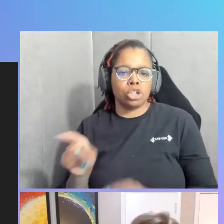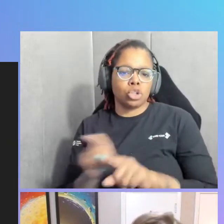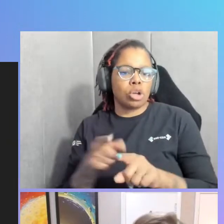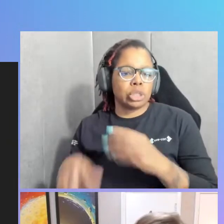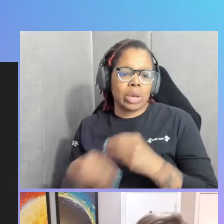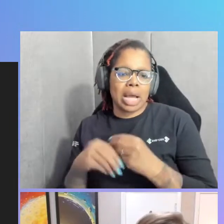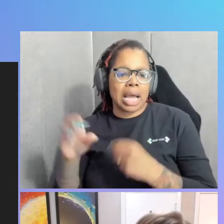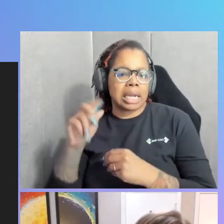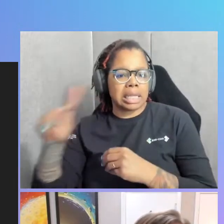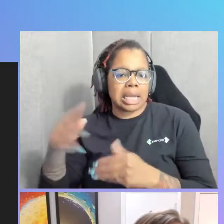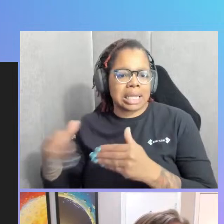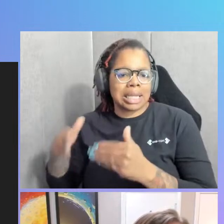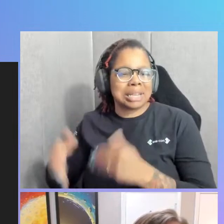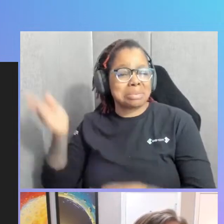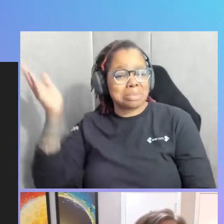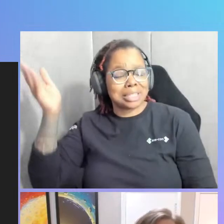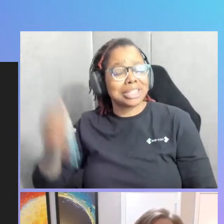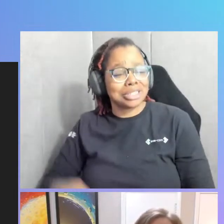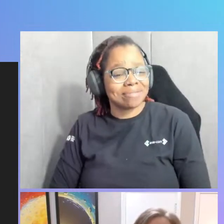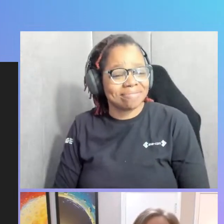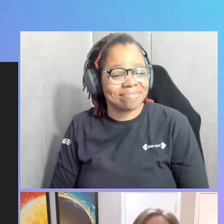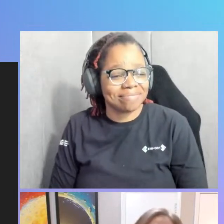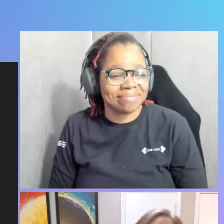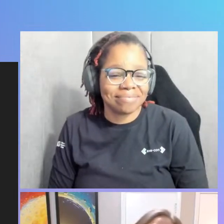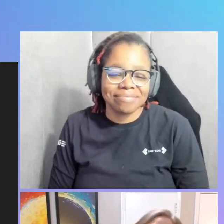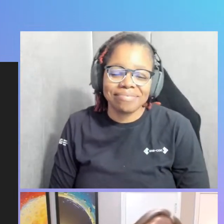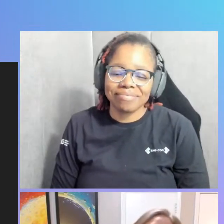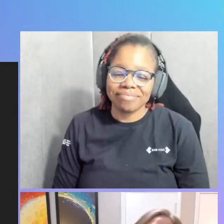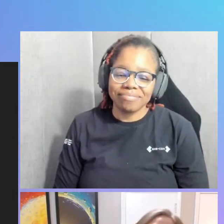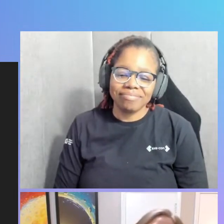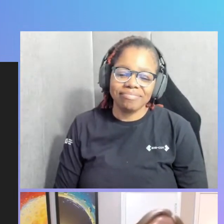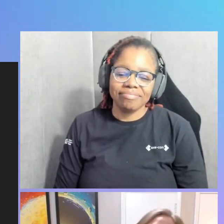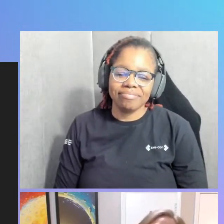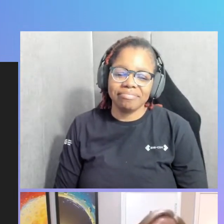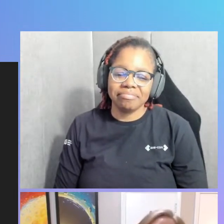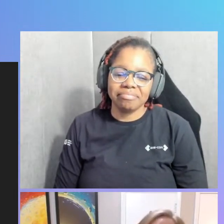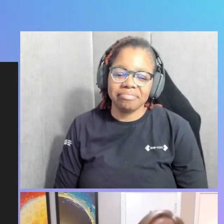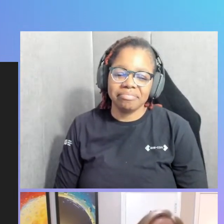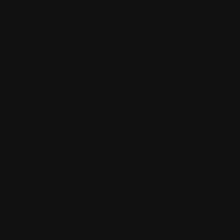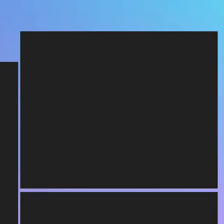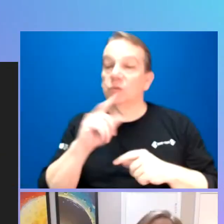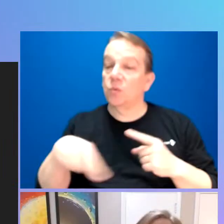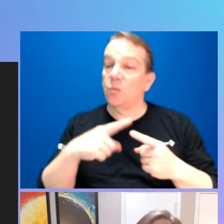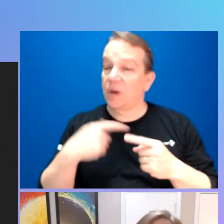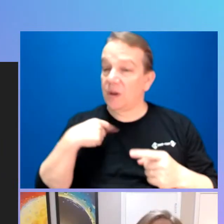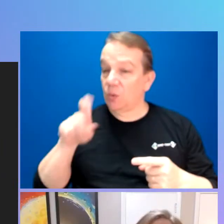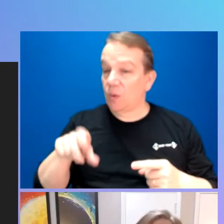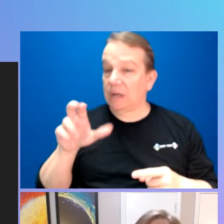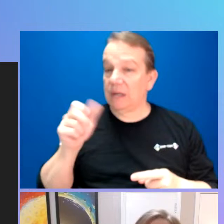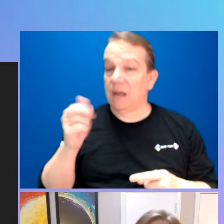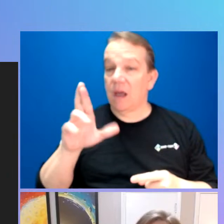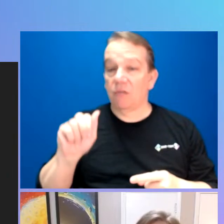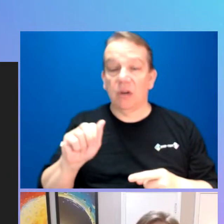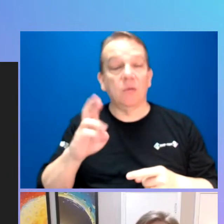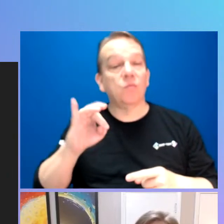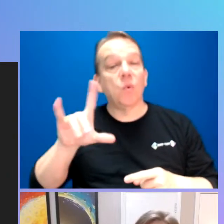those at the end of the presentation. So when do I need